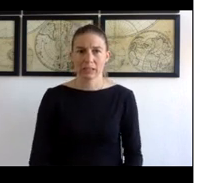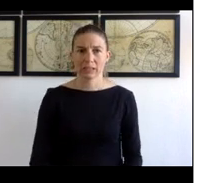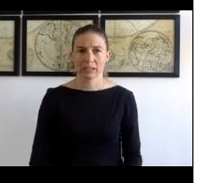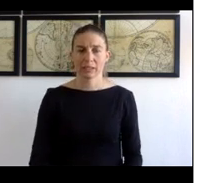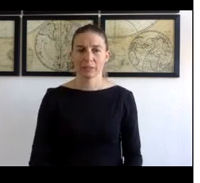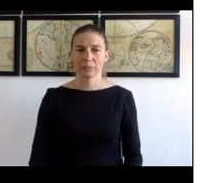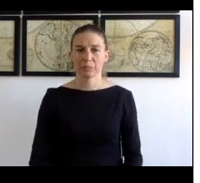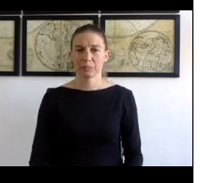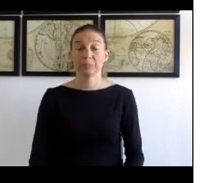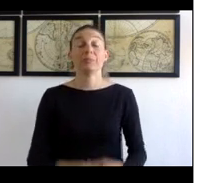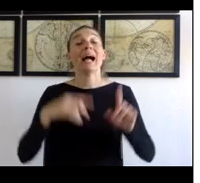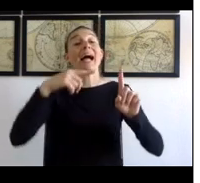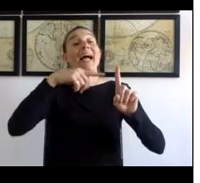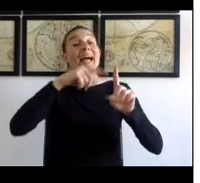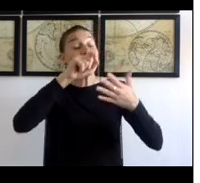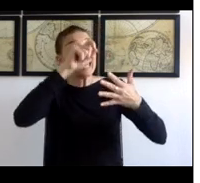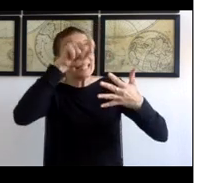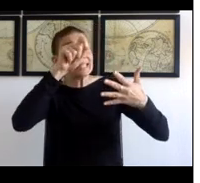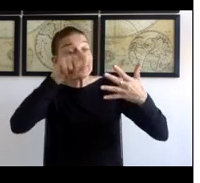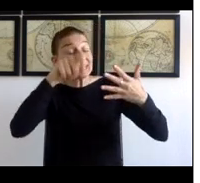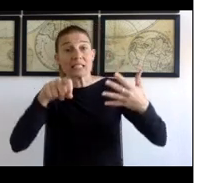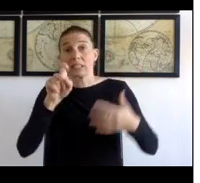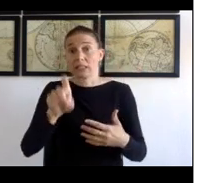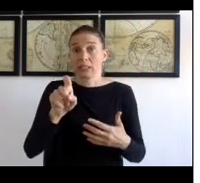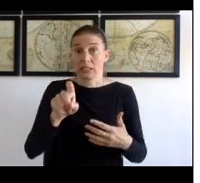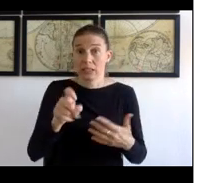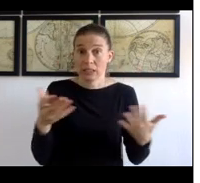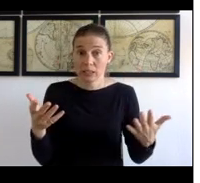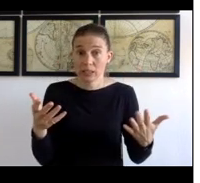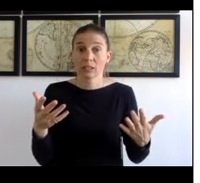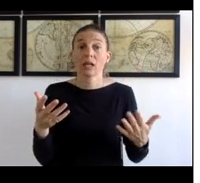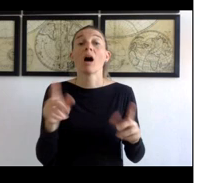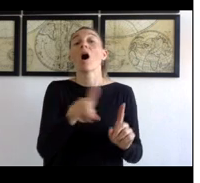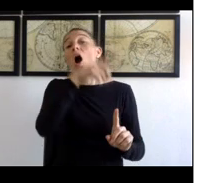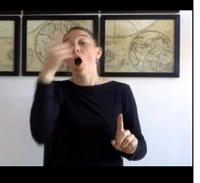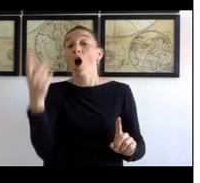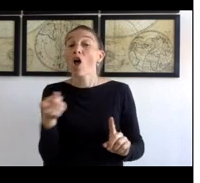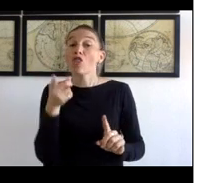One of the most informative indicator is the employment-to-population ratio,